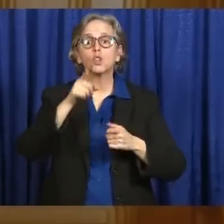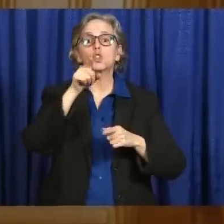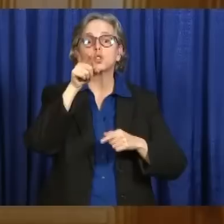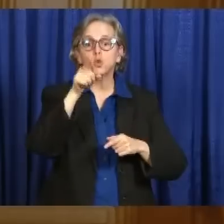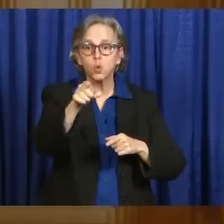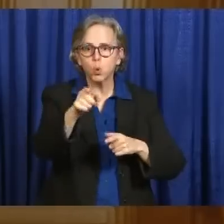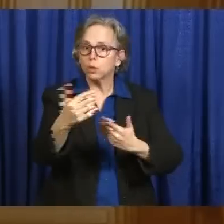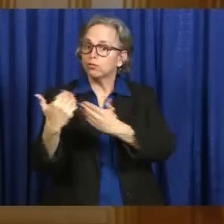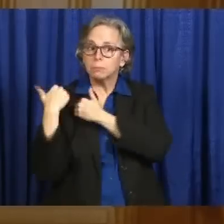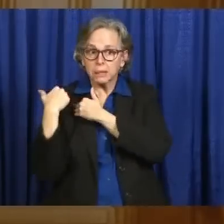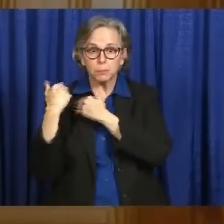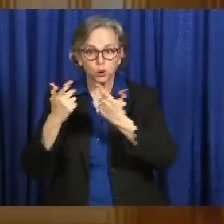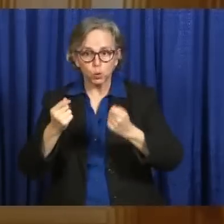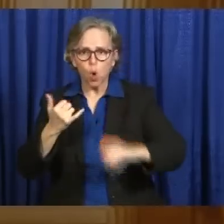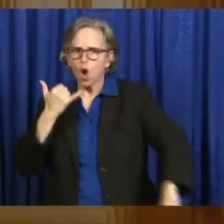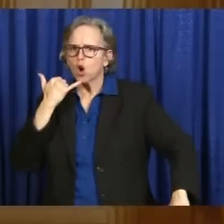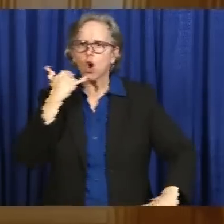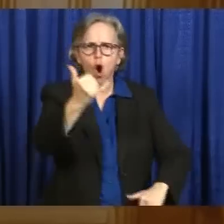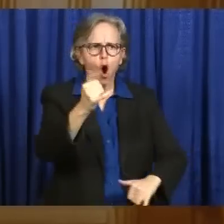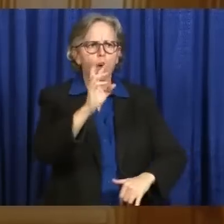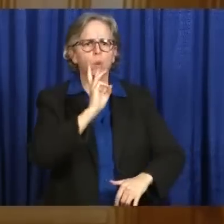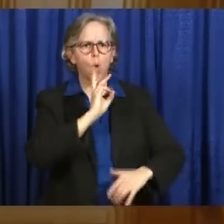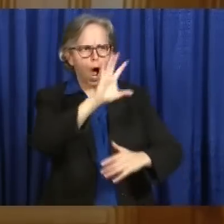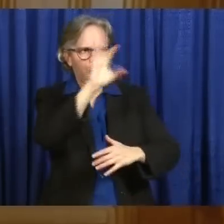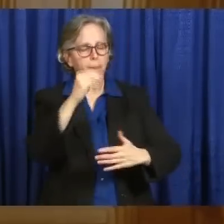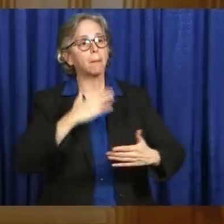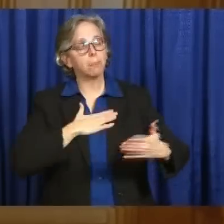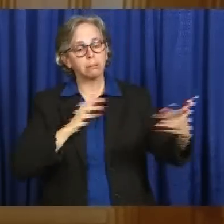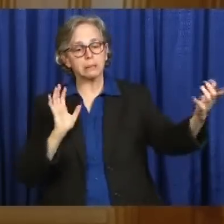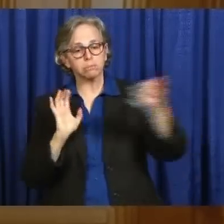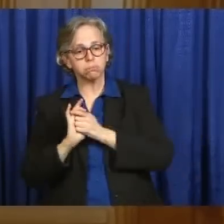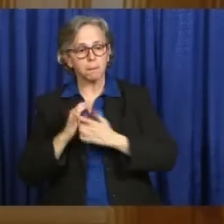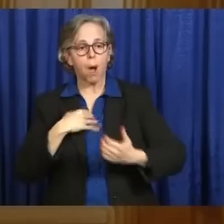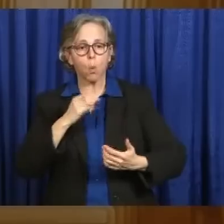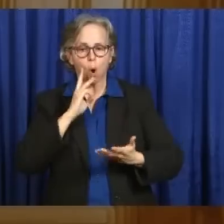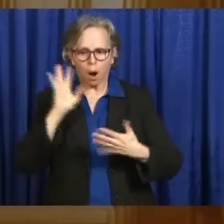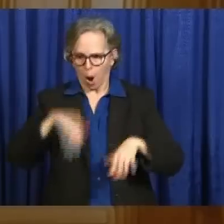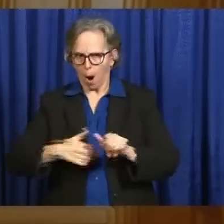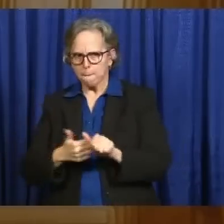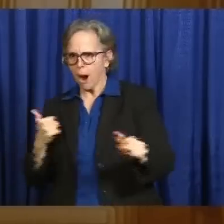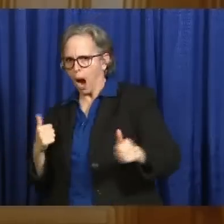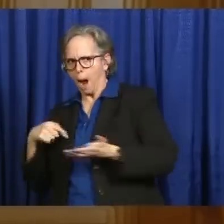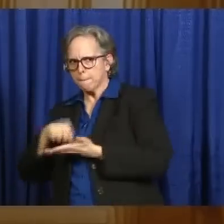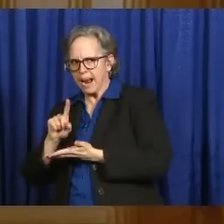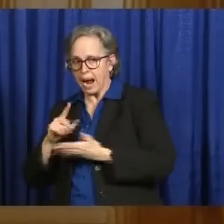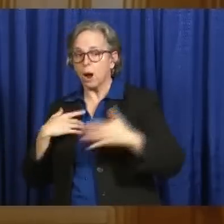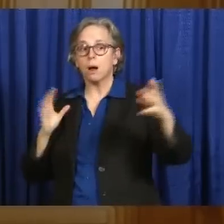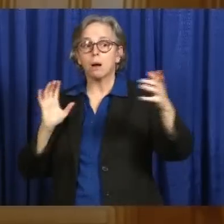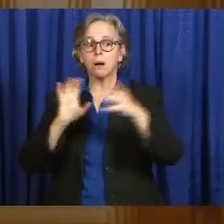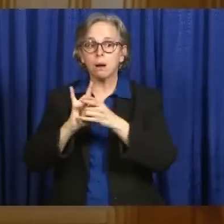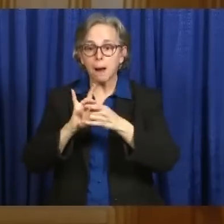THOSE WHO ARE ELIGIBLE TO GET WATER REINSTATED, THEY HAVE A RESPONSIBILITY TO CALL THEIR